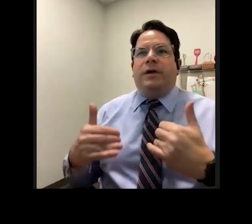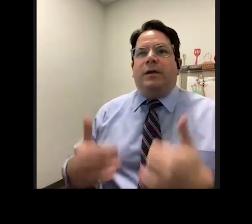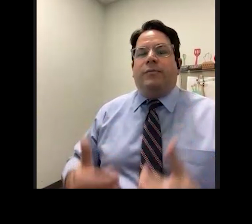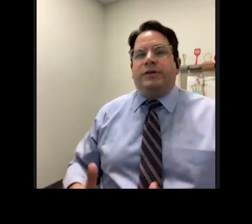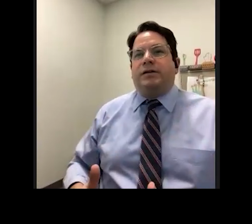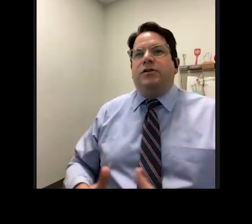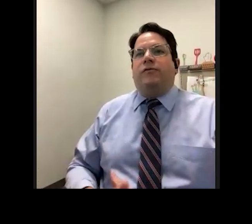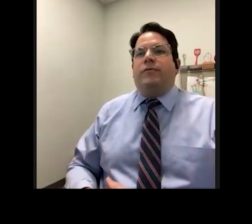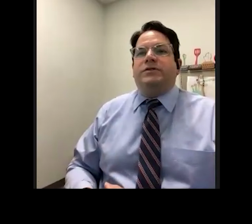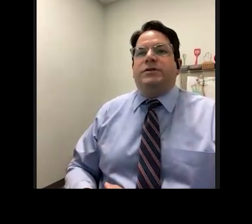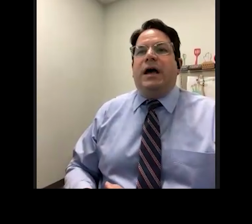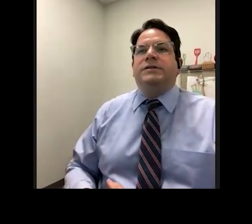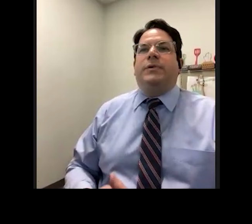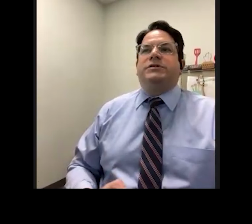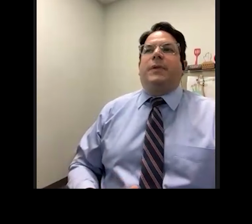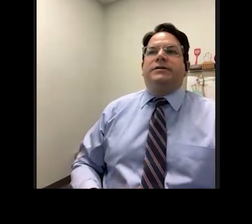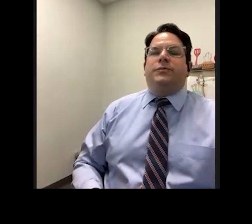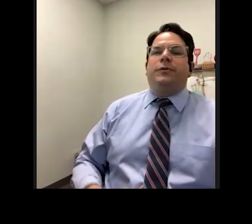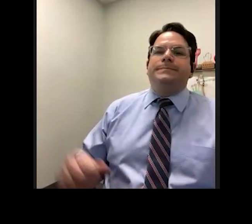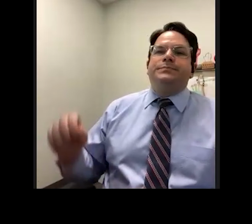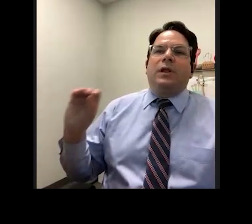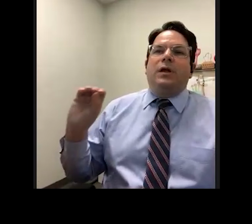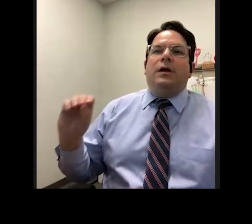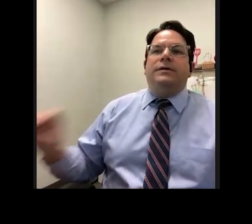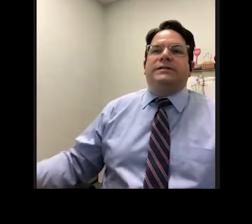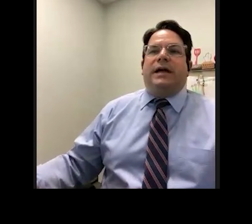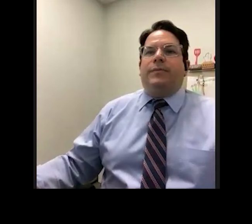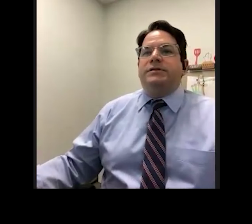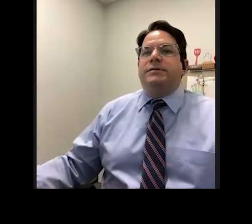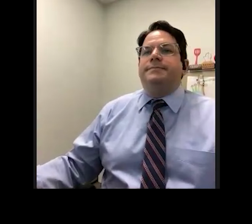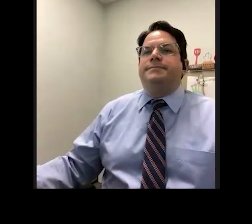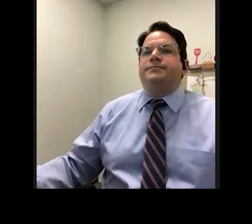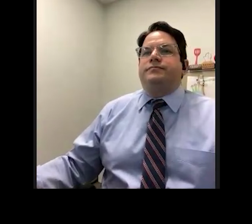of keeping and protecting your information as much as possible. Next slide, please.